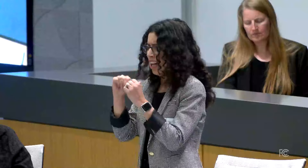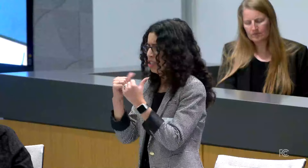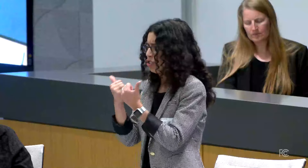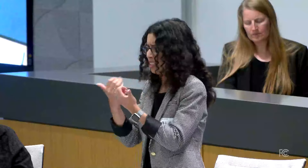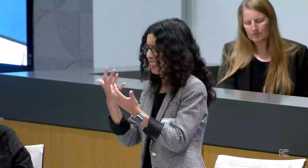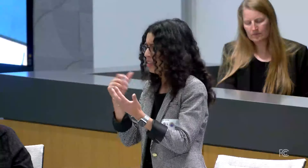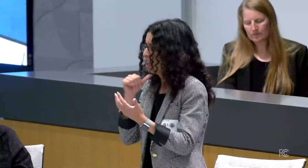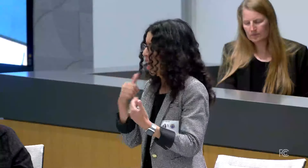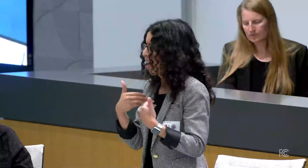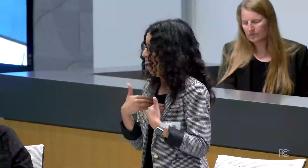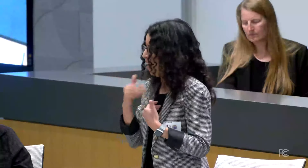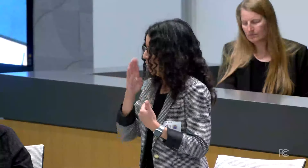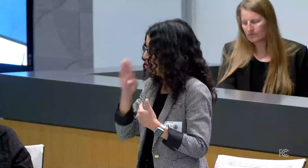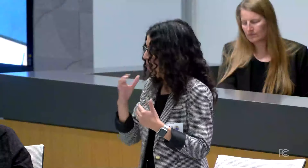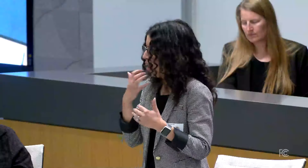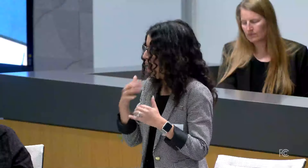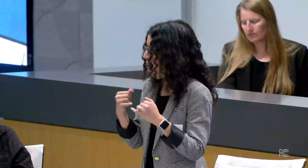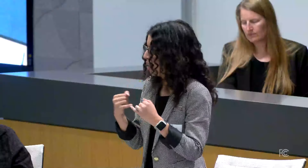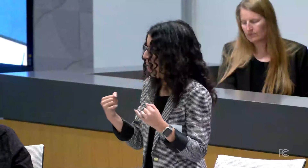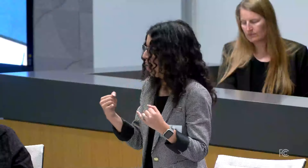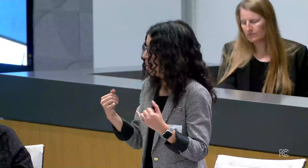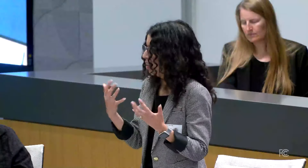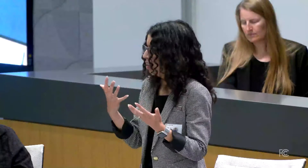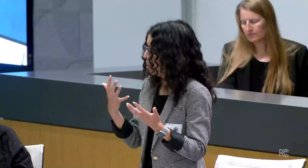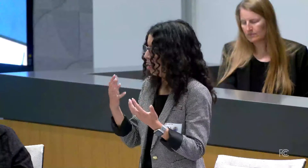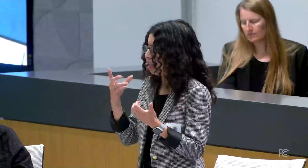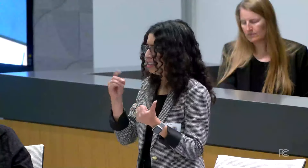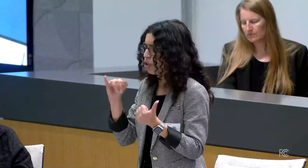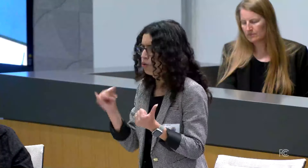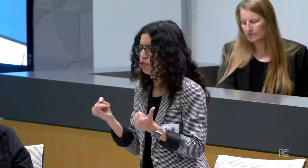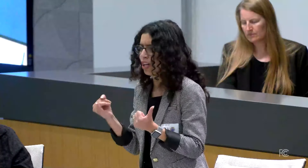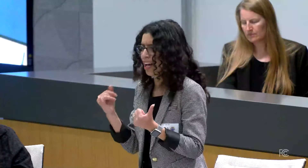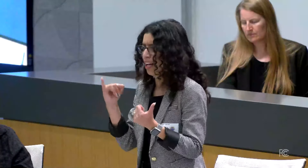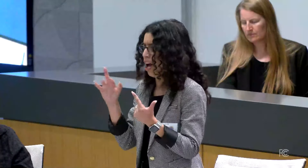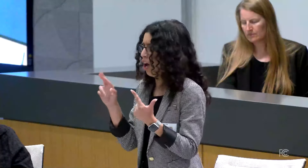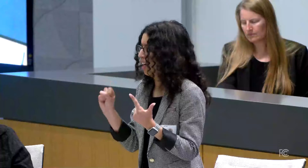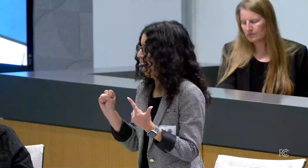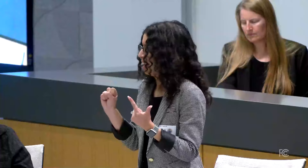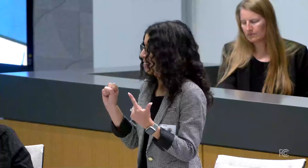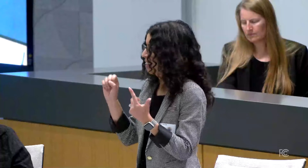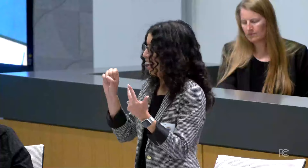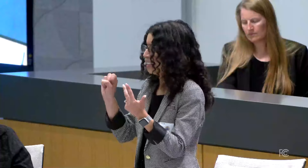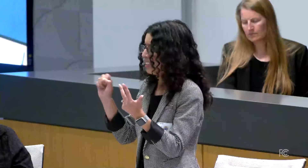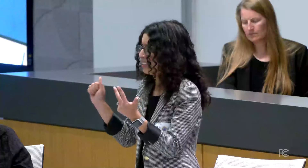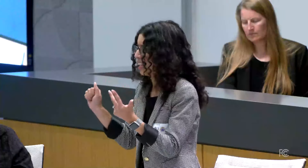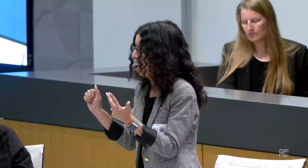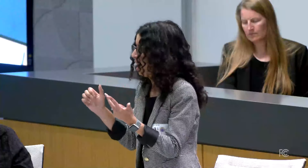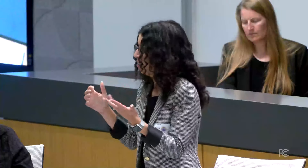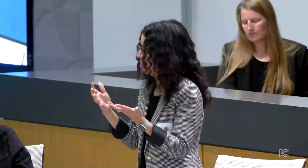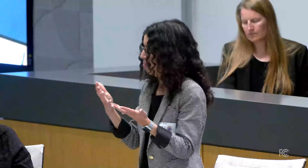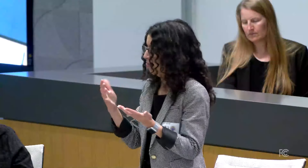FOR DIRECT ACCESS WITH FEDERAL AGENCIES.